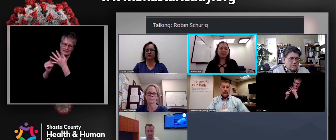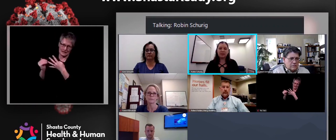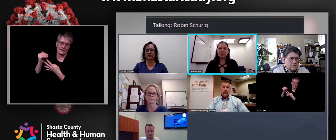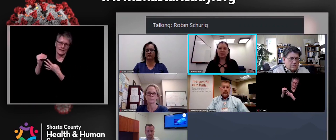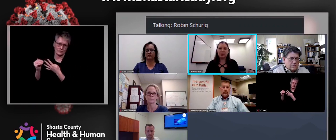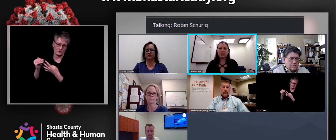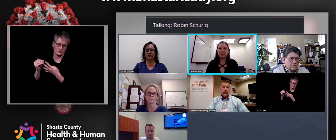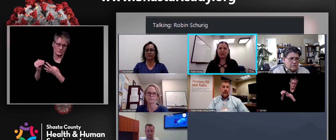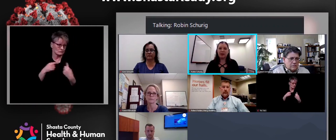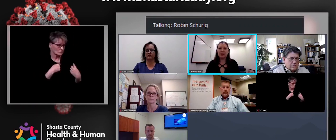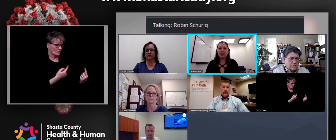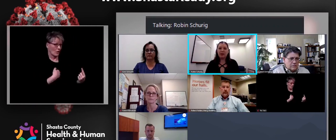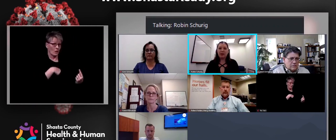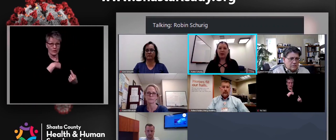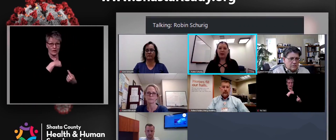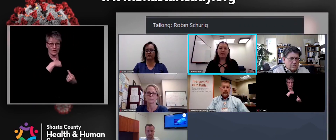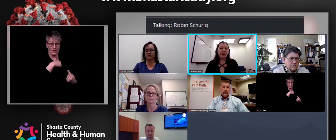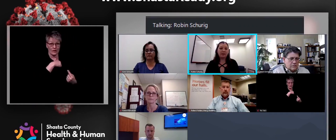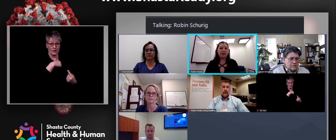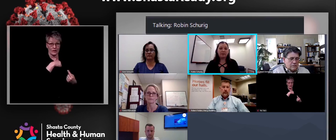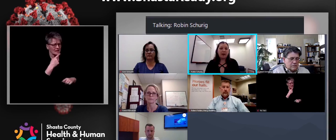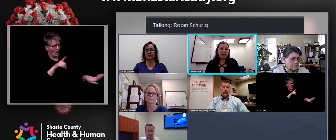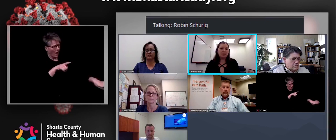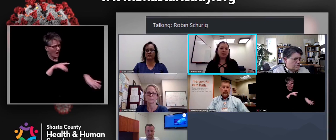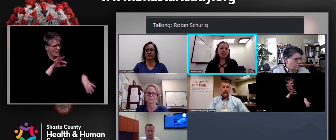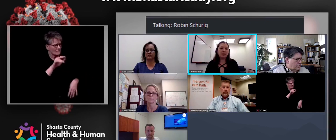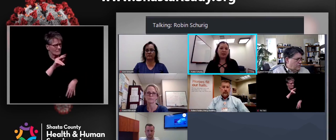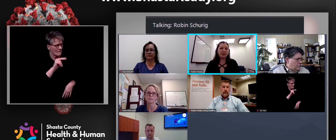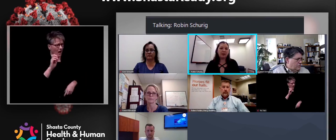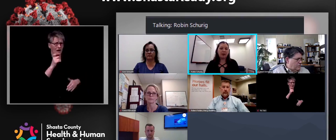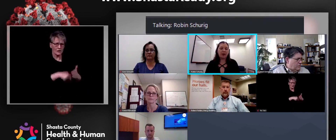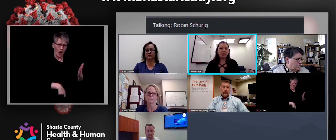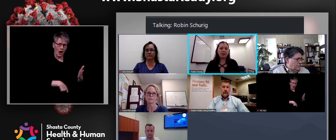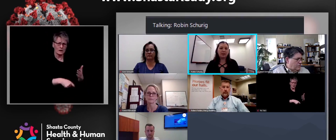or closed businesses during this pandemic. And that kind of thing has been done in some